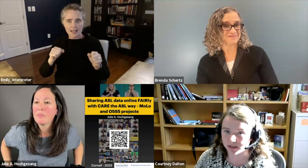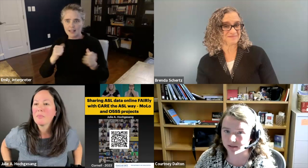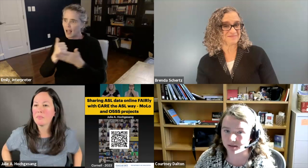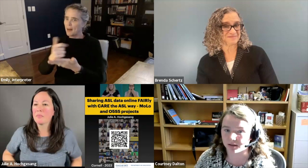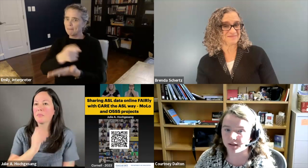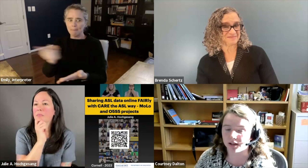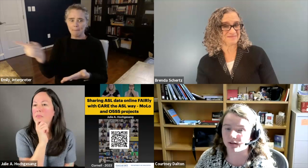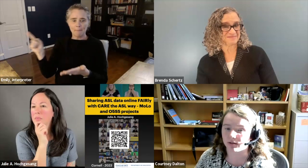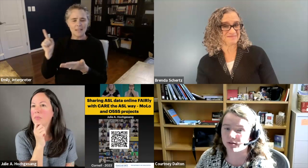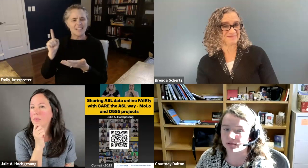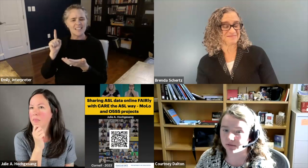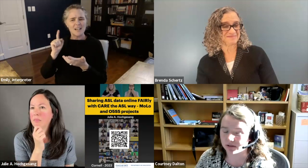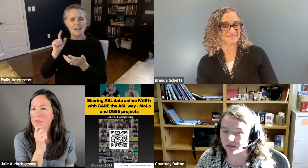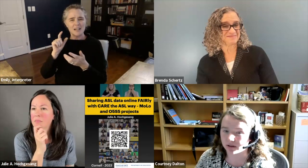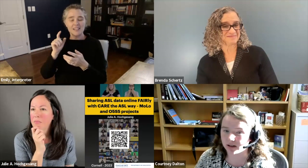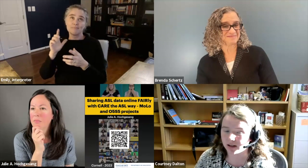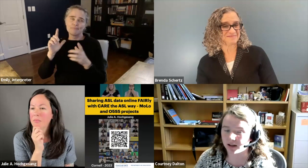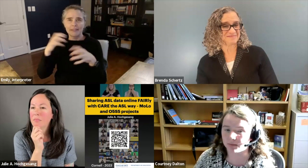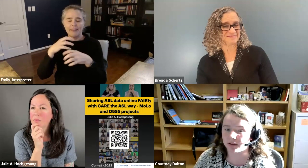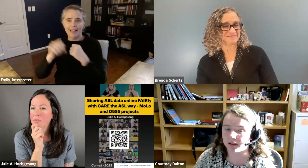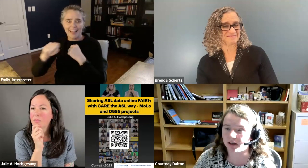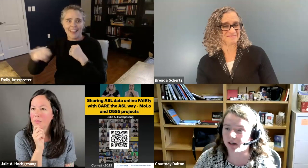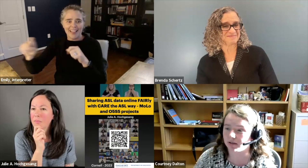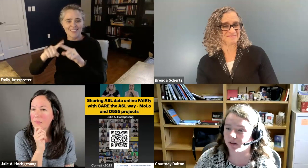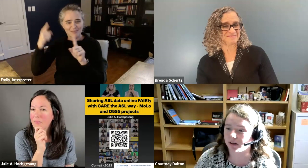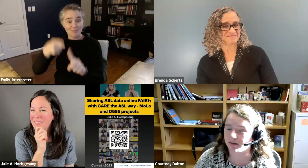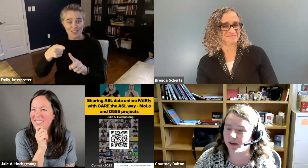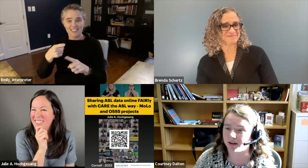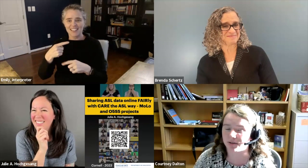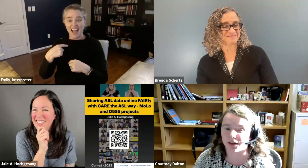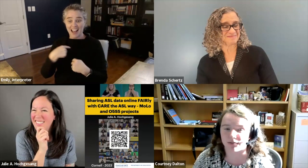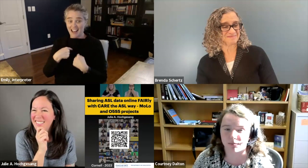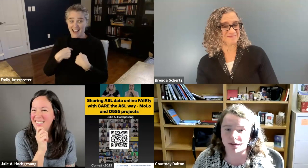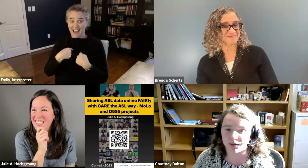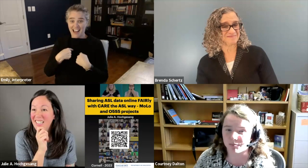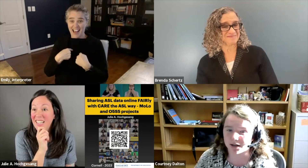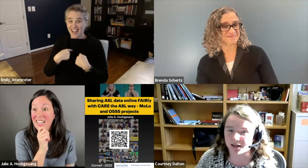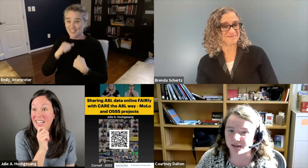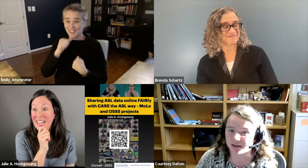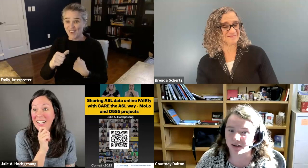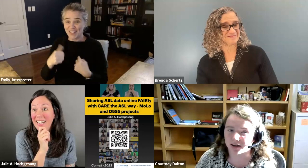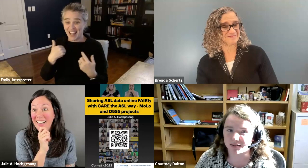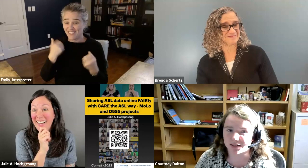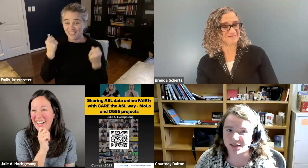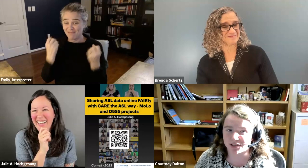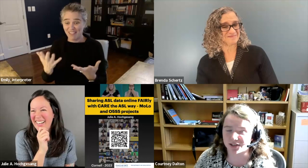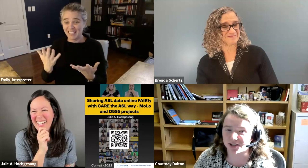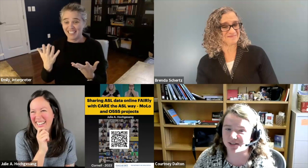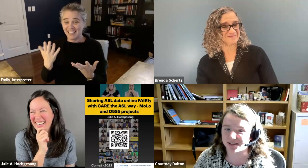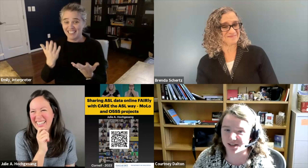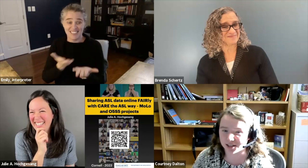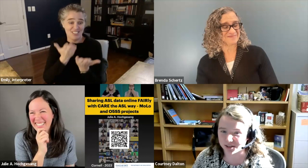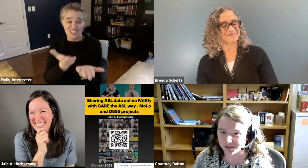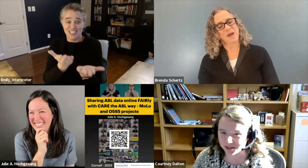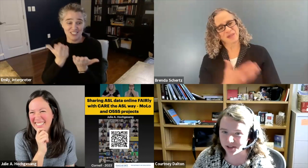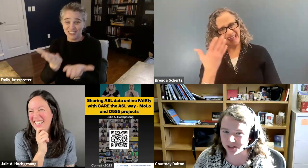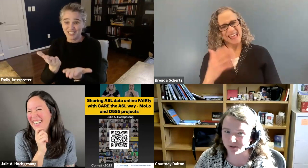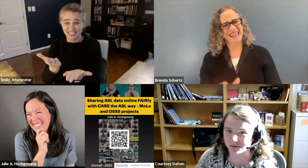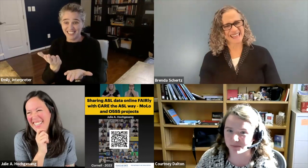guess the you know long story short I really I don't I I don't have many uh suggestions that I can share from